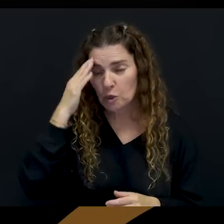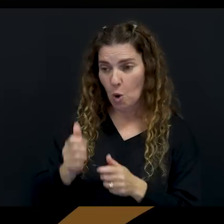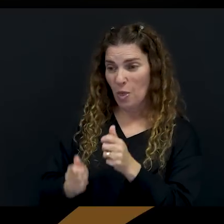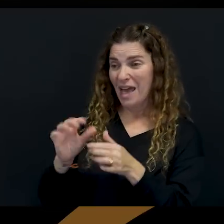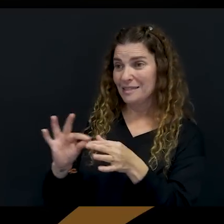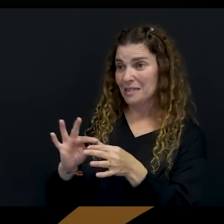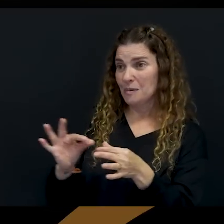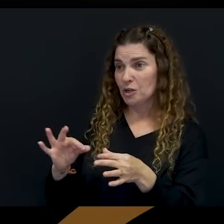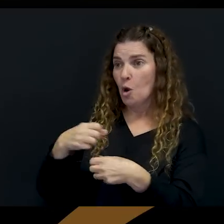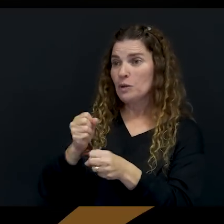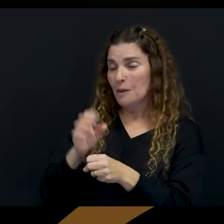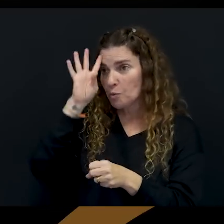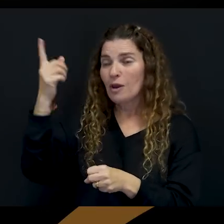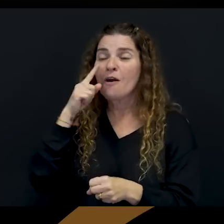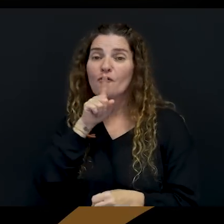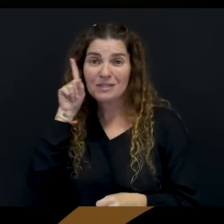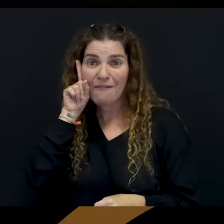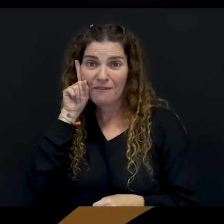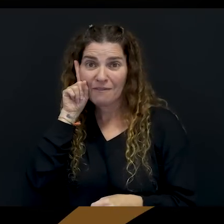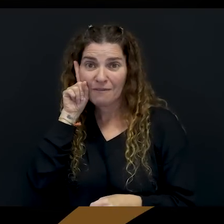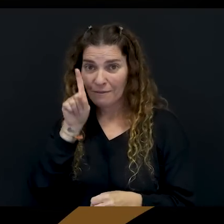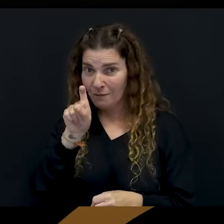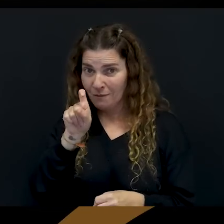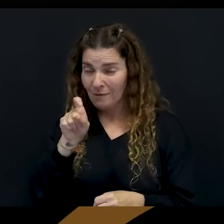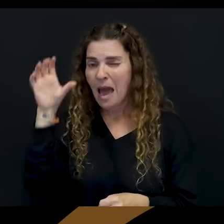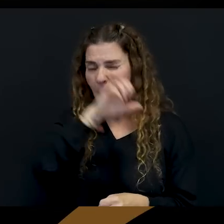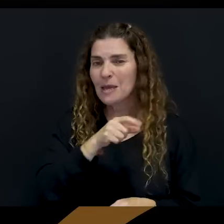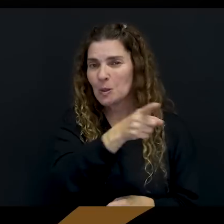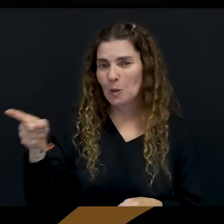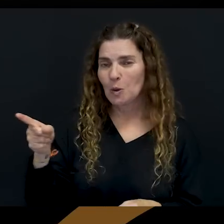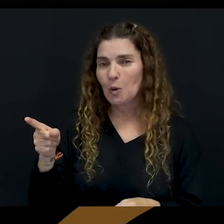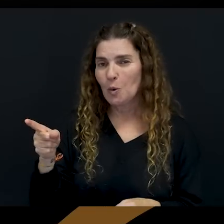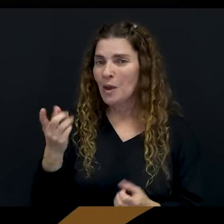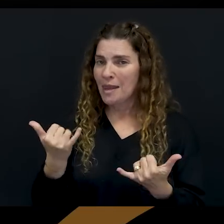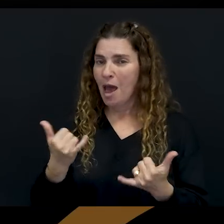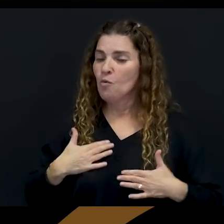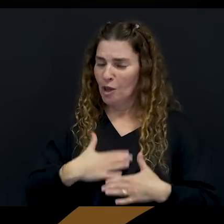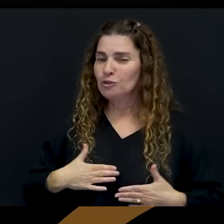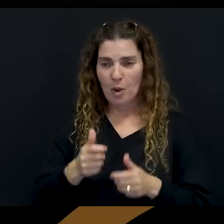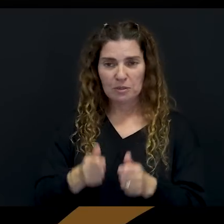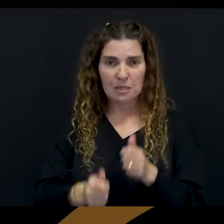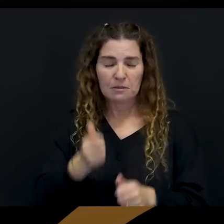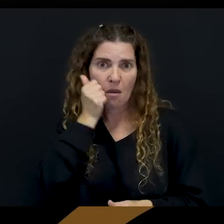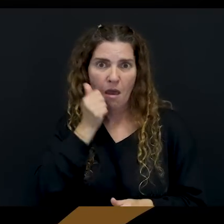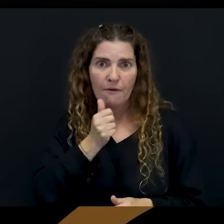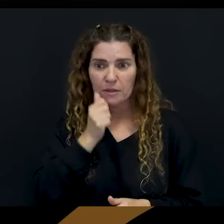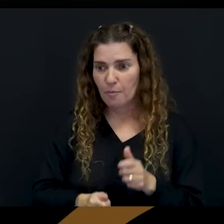I'm guessing that most of you enjoy the benefits of text messaging every day. So I want to wrap up by sharing three things